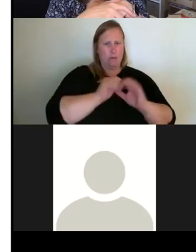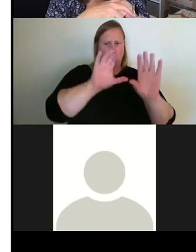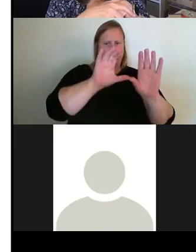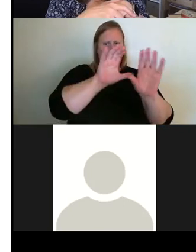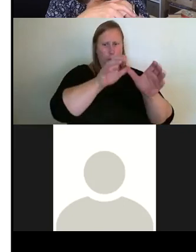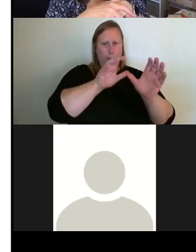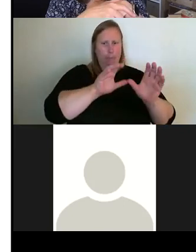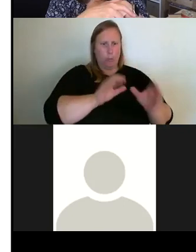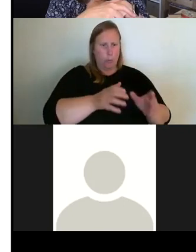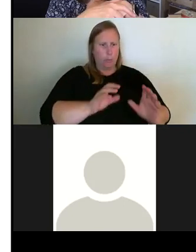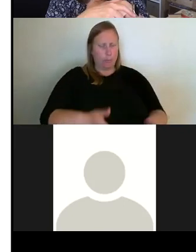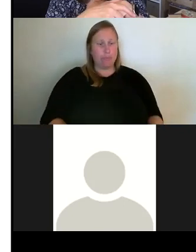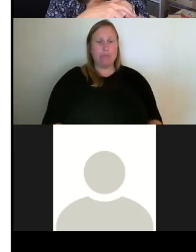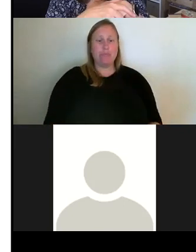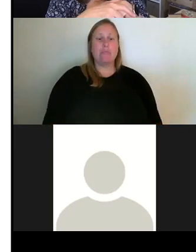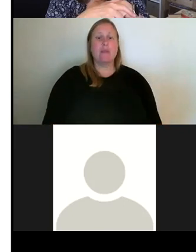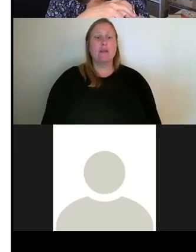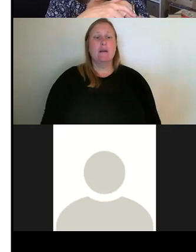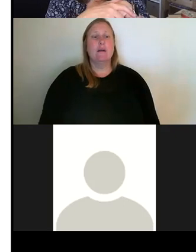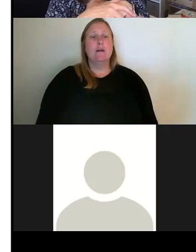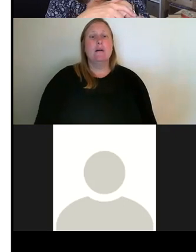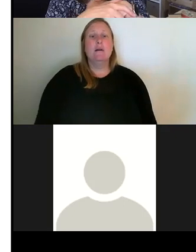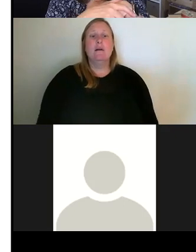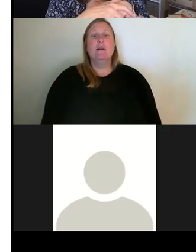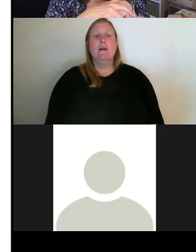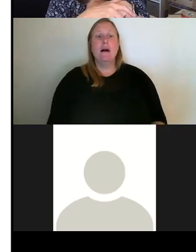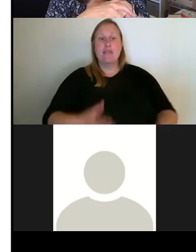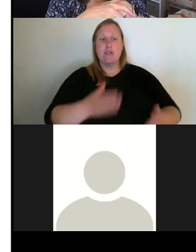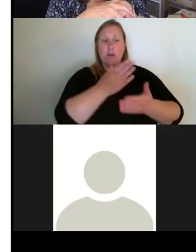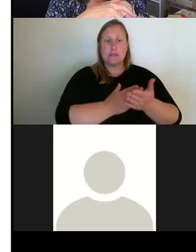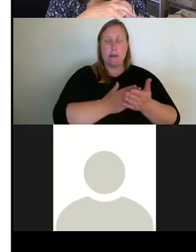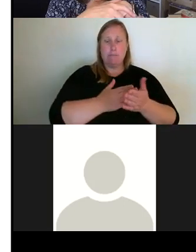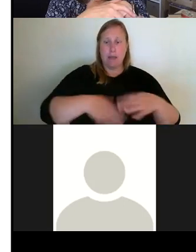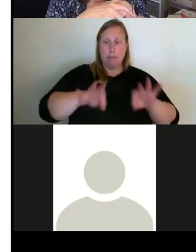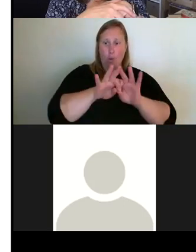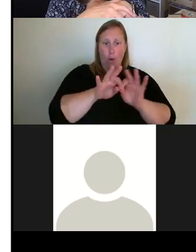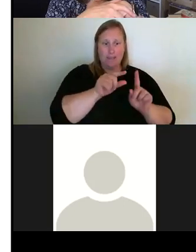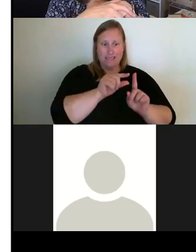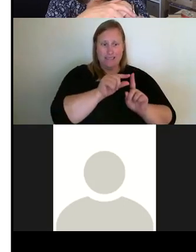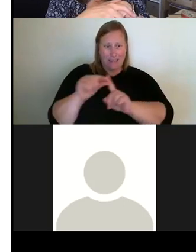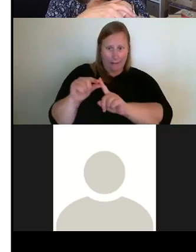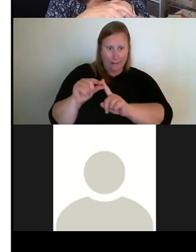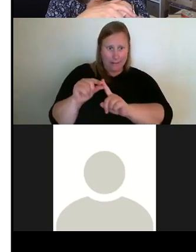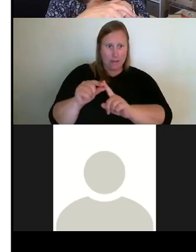Also, there is key text at the beginning of some of those paragraphs -- the goal, the project, which